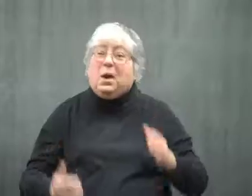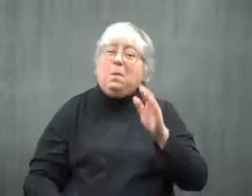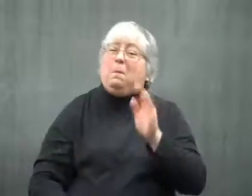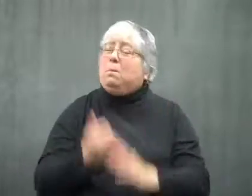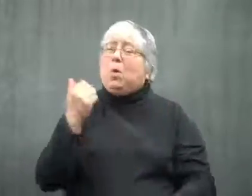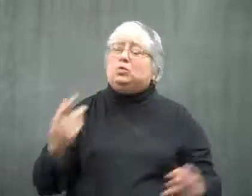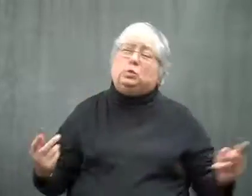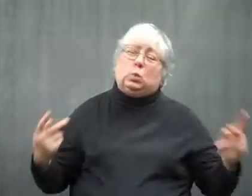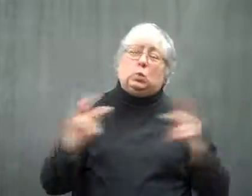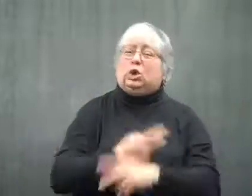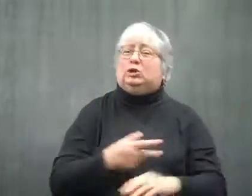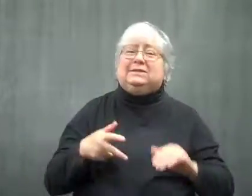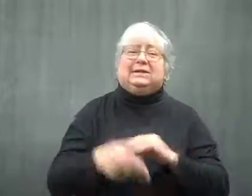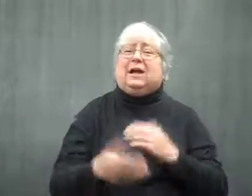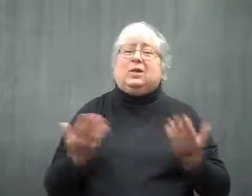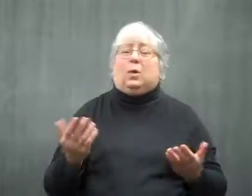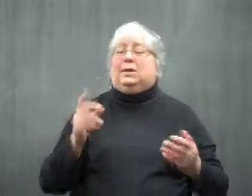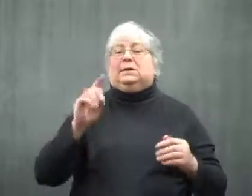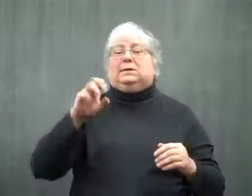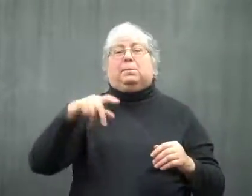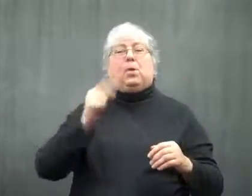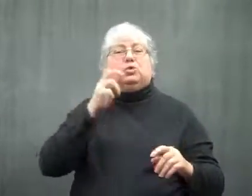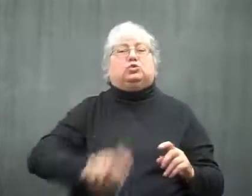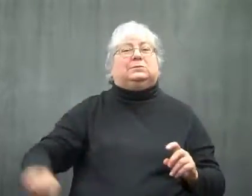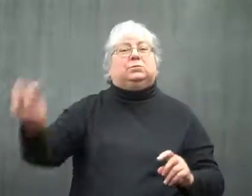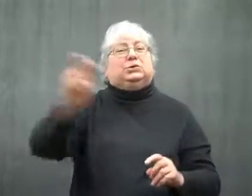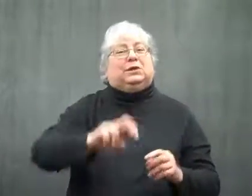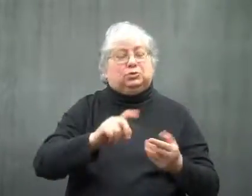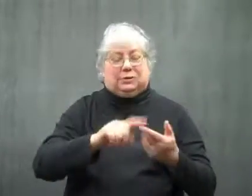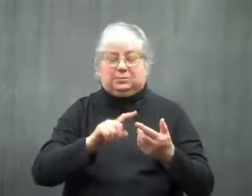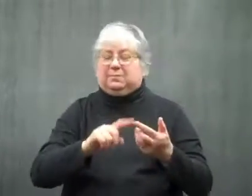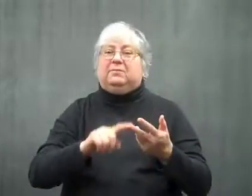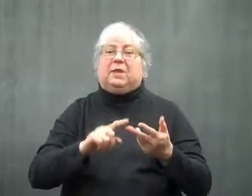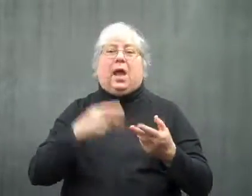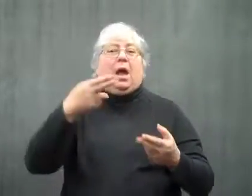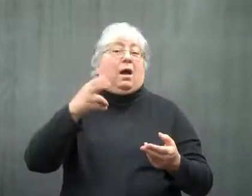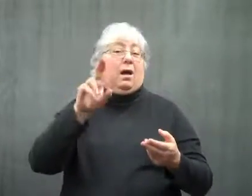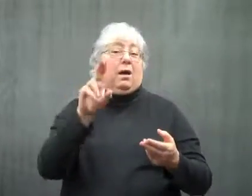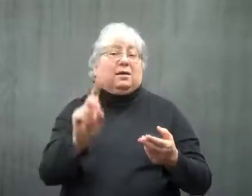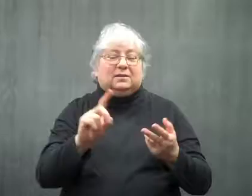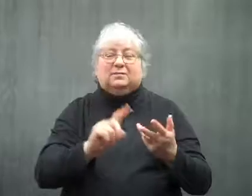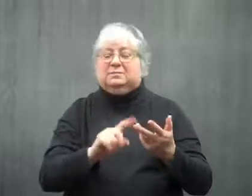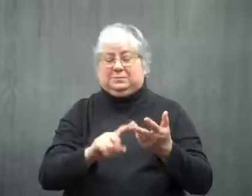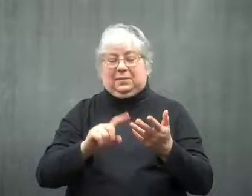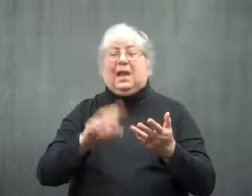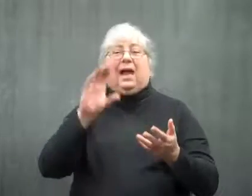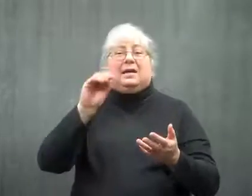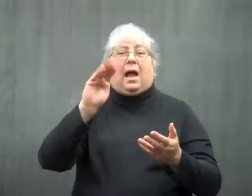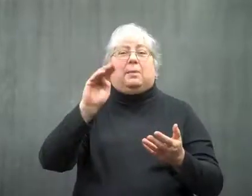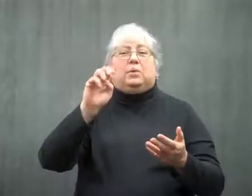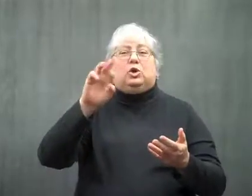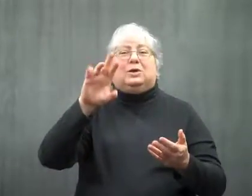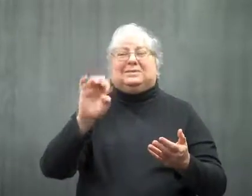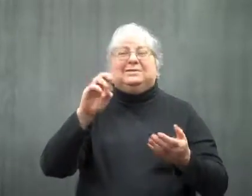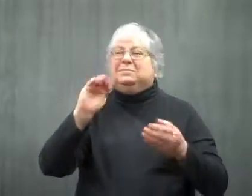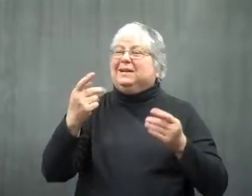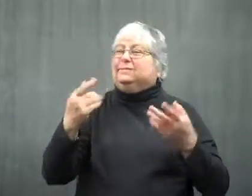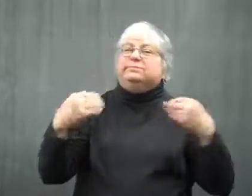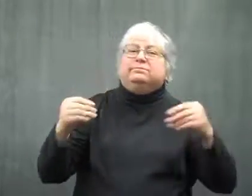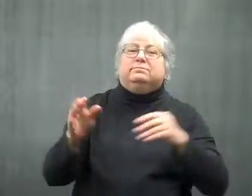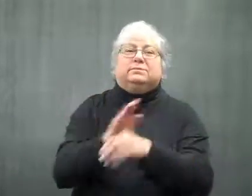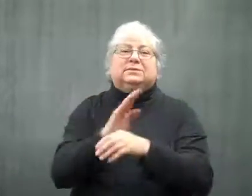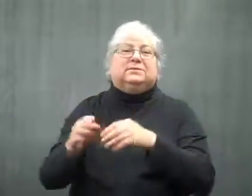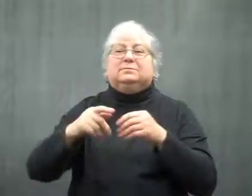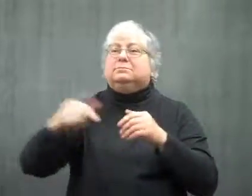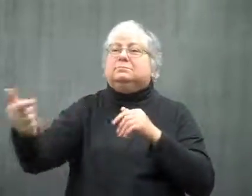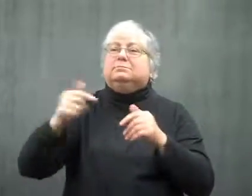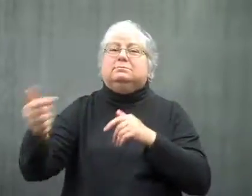The worst hit were the Department of Transportation, HUD, Commerce,